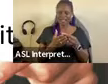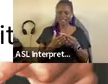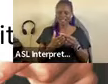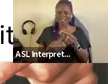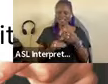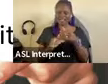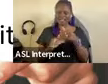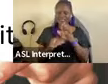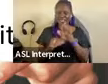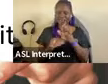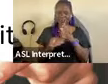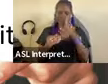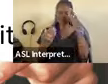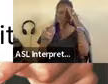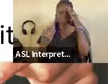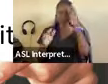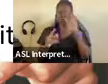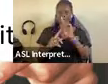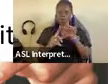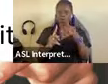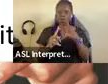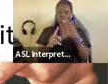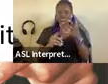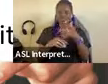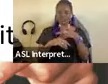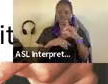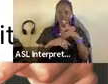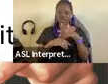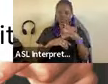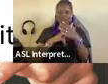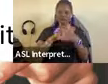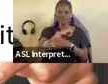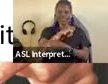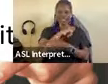available to the county and the form in which it will take.